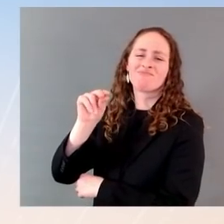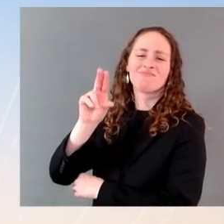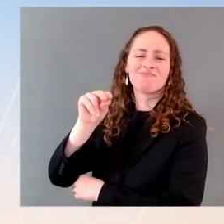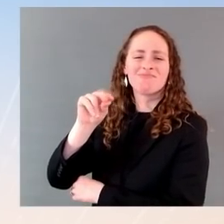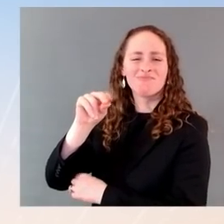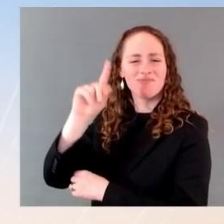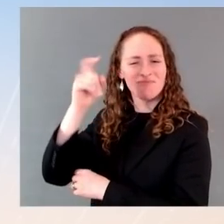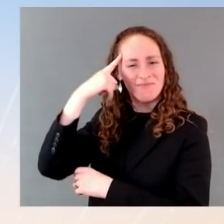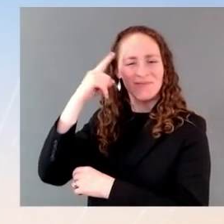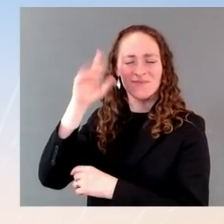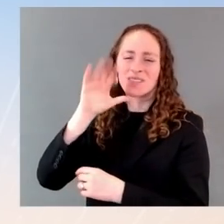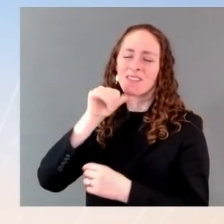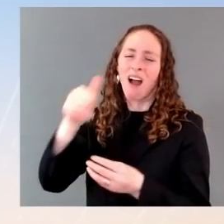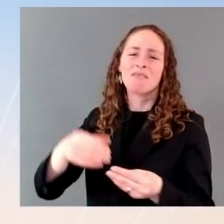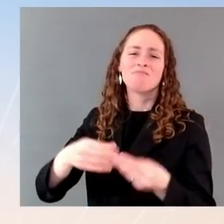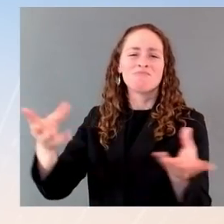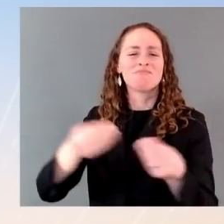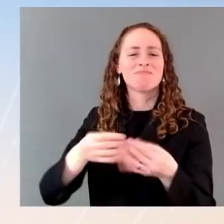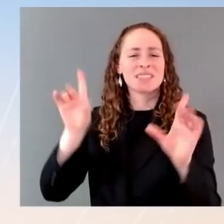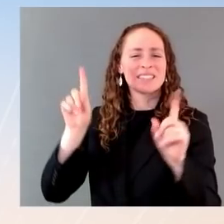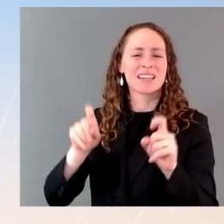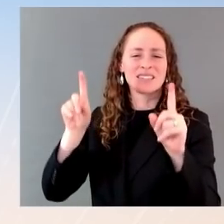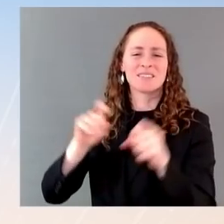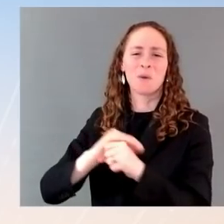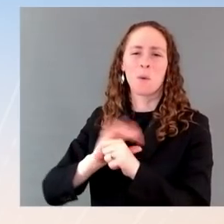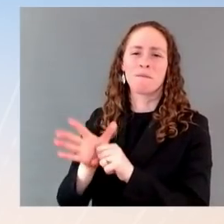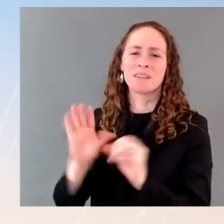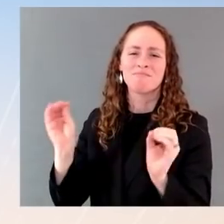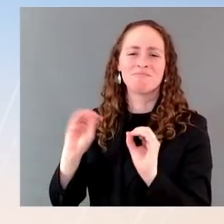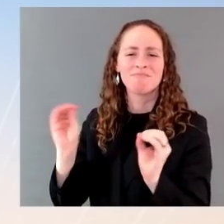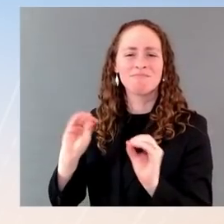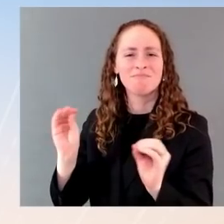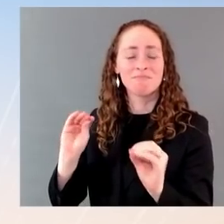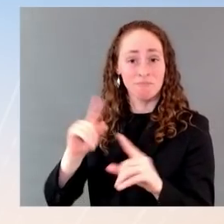In the UK, any citizen can order a pack of several testing kits all at once.